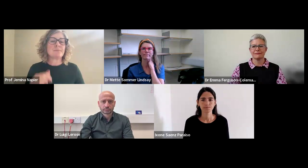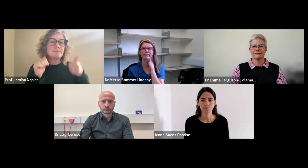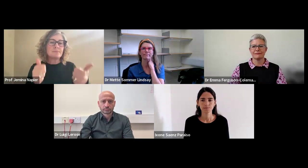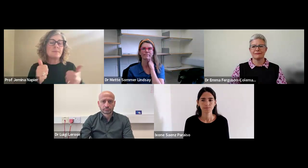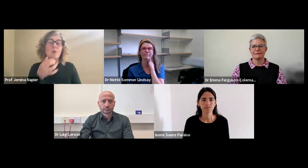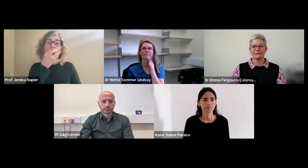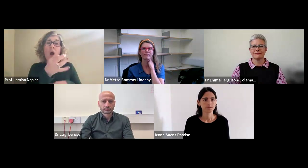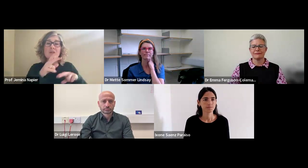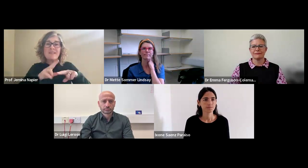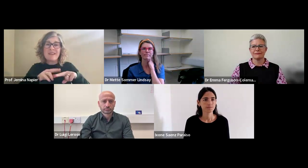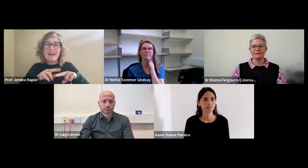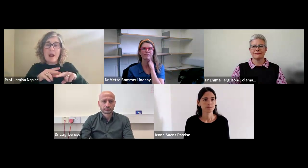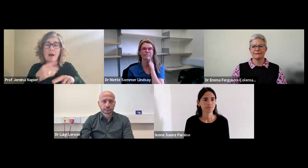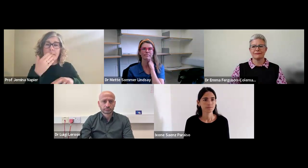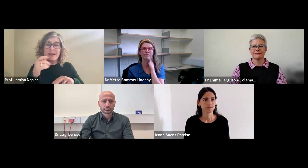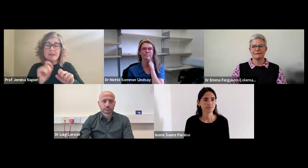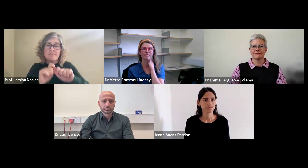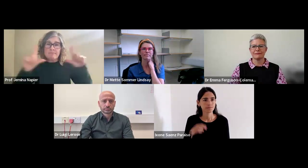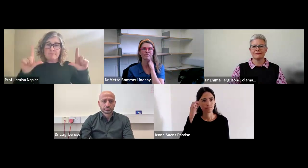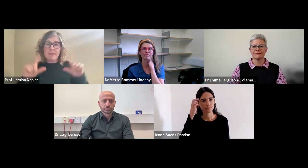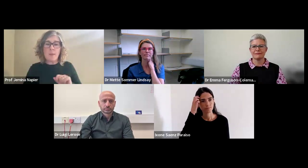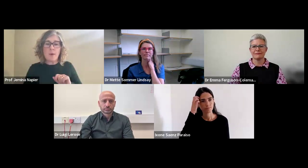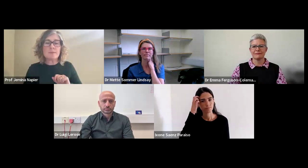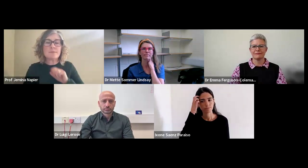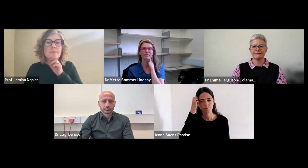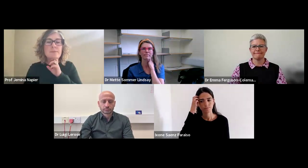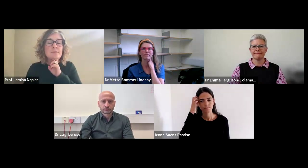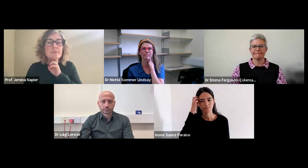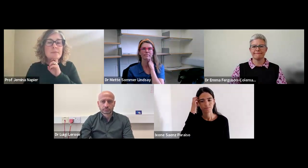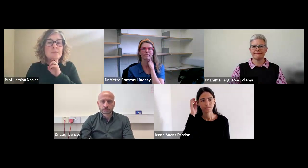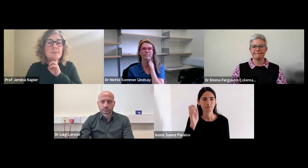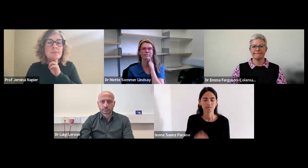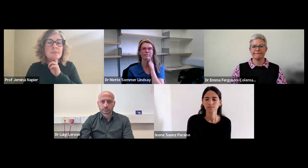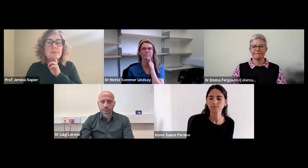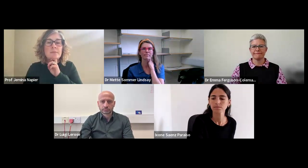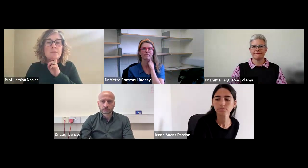so you can either watch in gallery mode or speaker mode. Fenella could we please start sharing slides